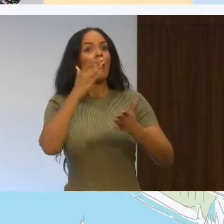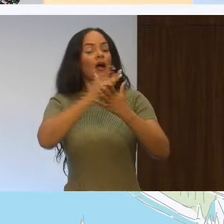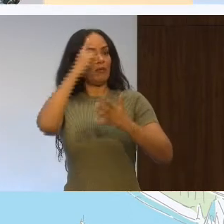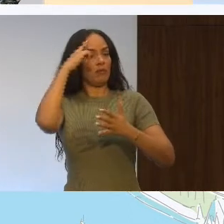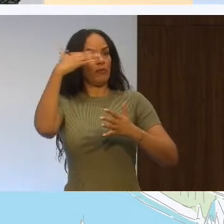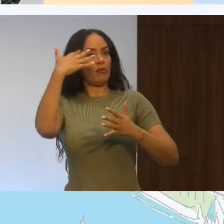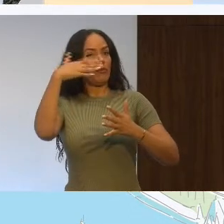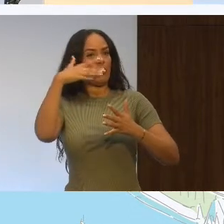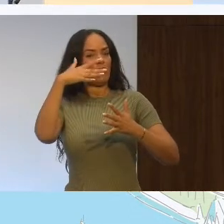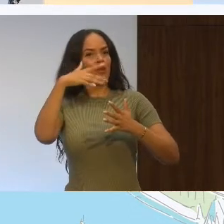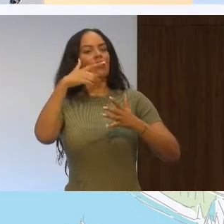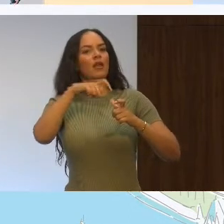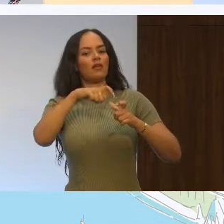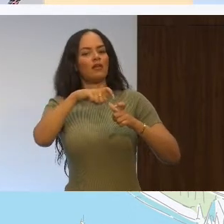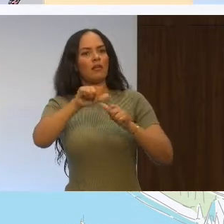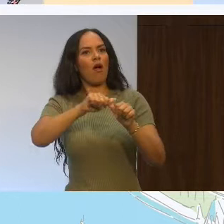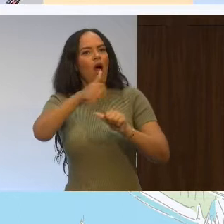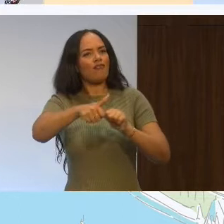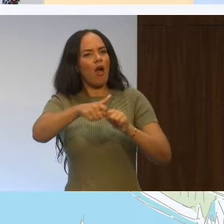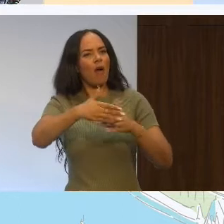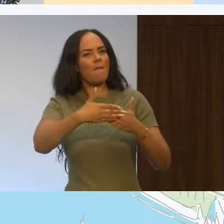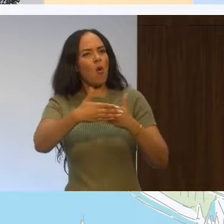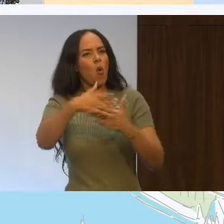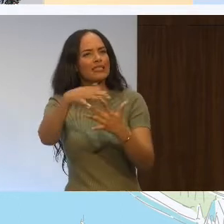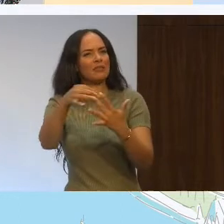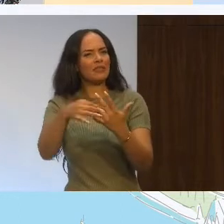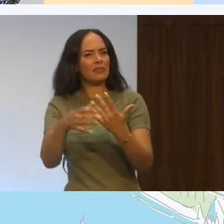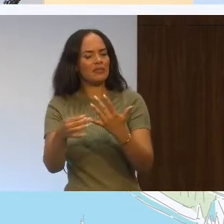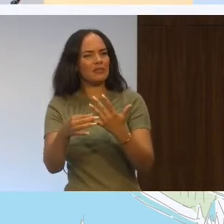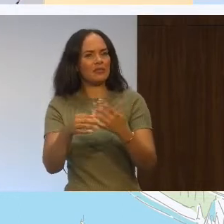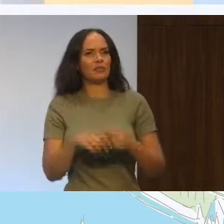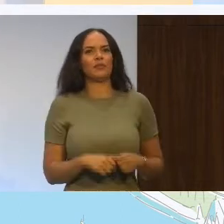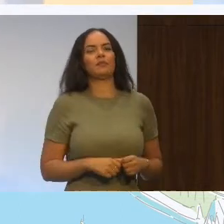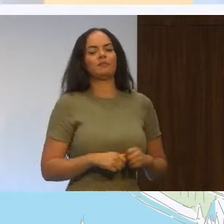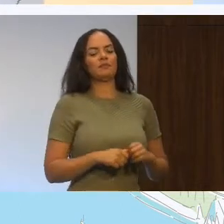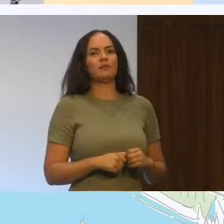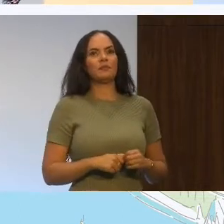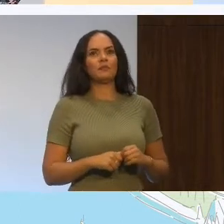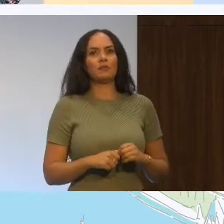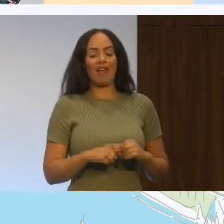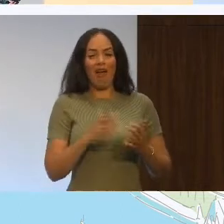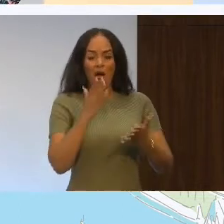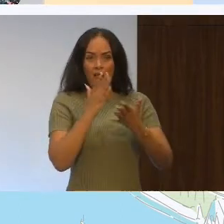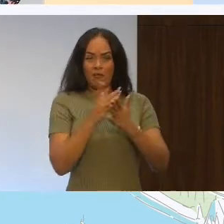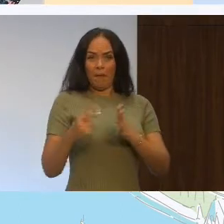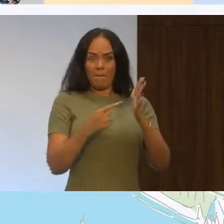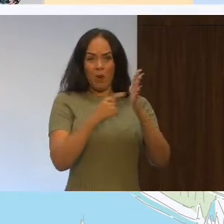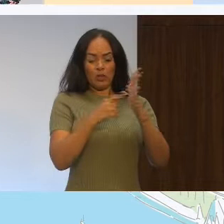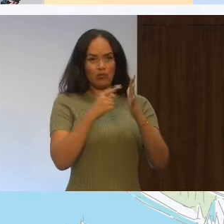So in conclusion, migraine, as you know and I know, but is important to recognize, even in children, adolescence is so much more than a disorder